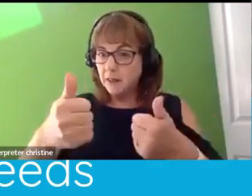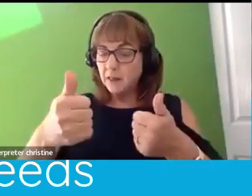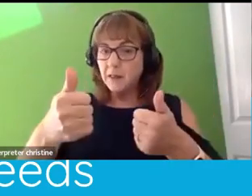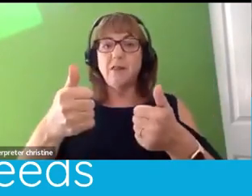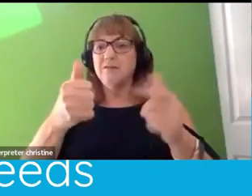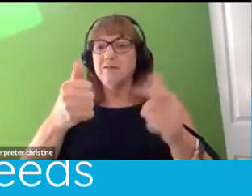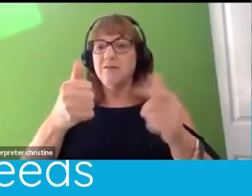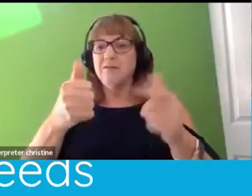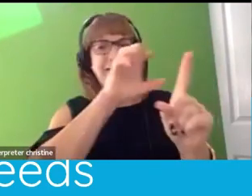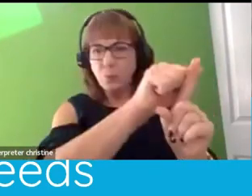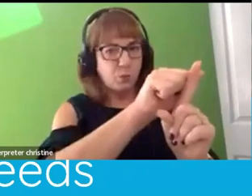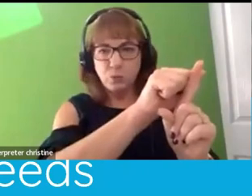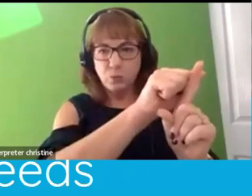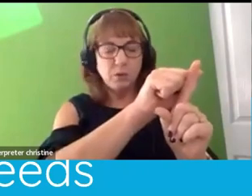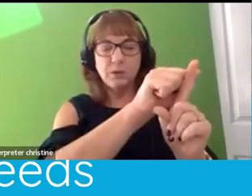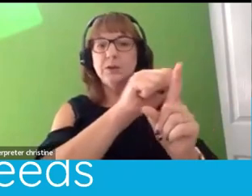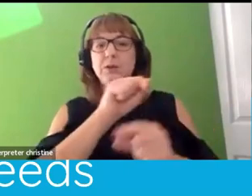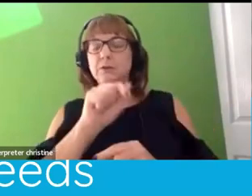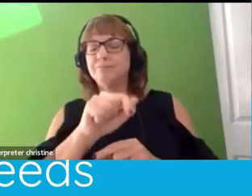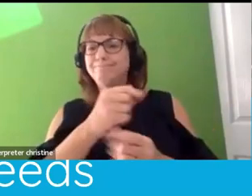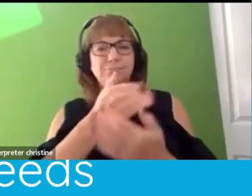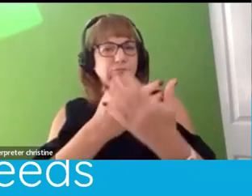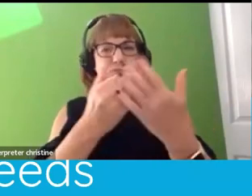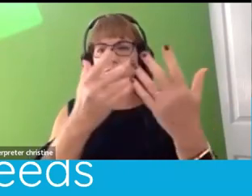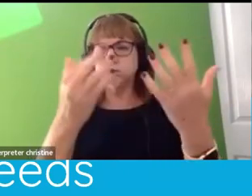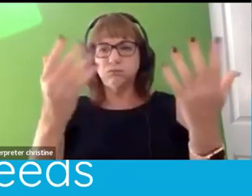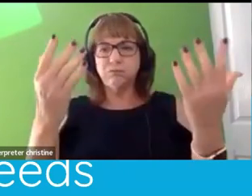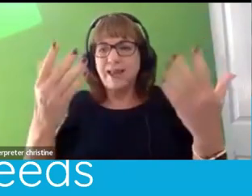The perspective that I'm talking about is that they could be anything that impacts